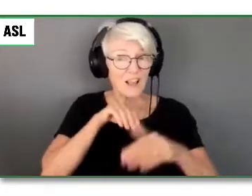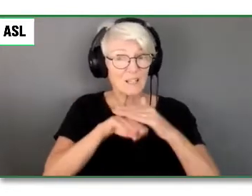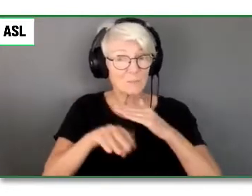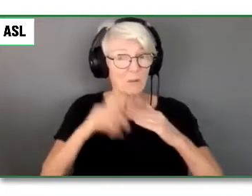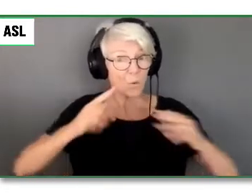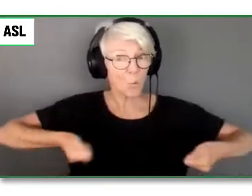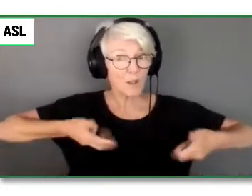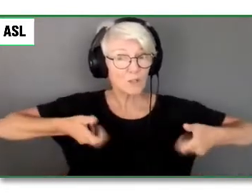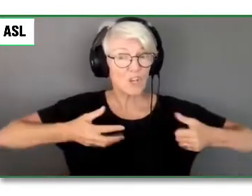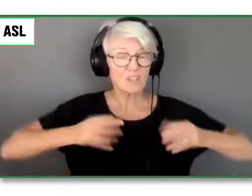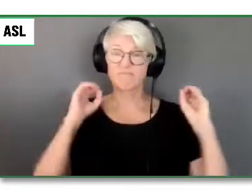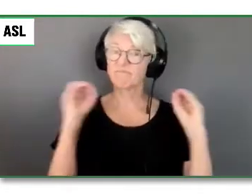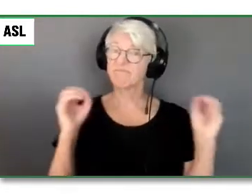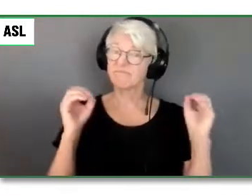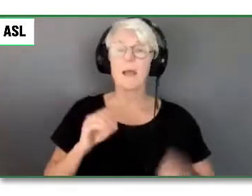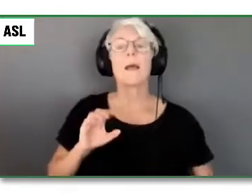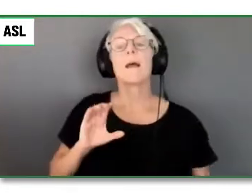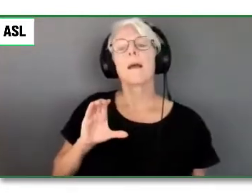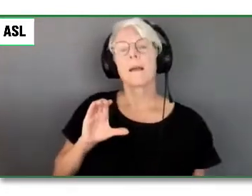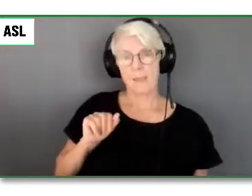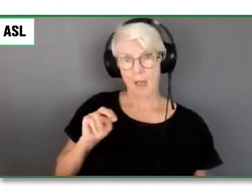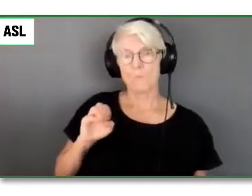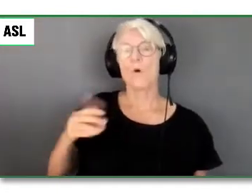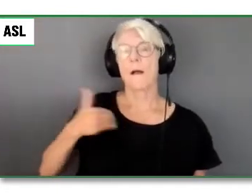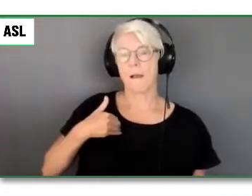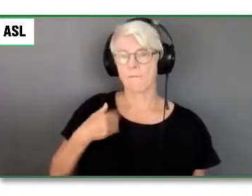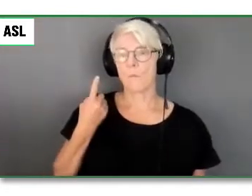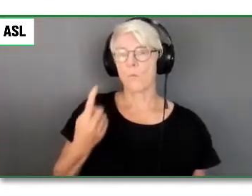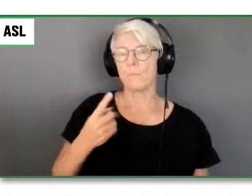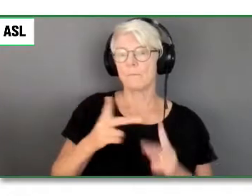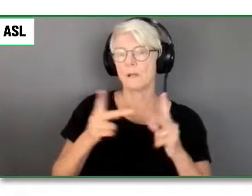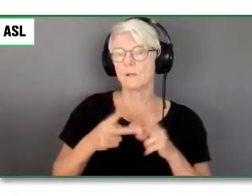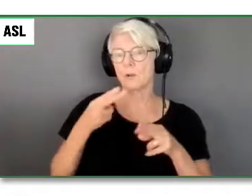Canmore called the Canmore Rotary House. It is a corner that